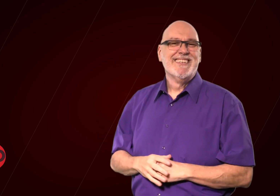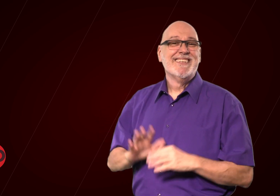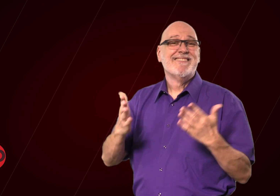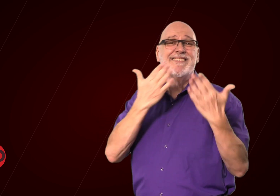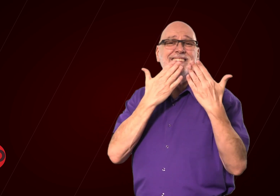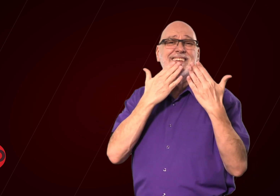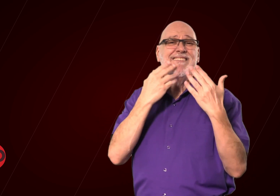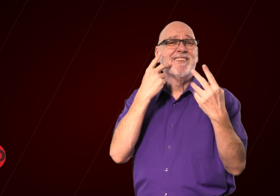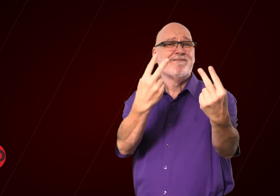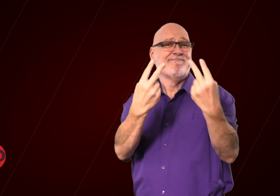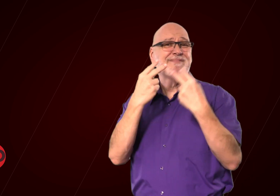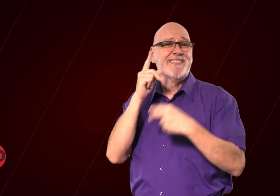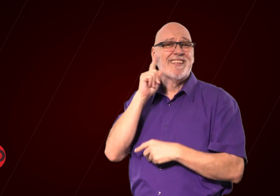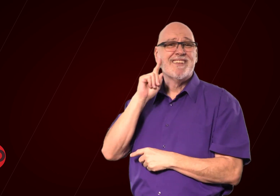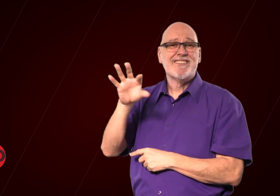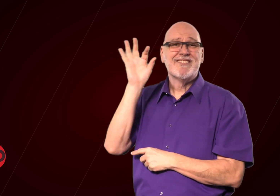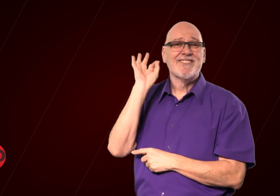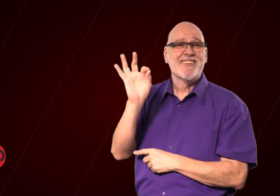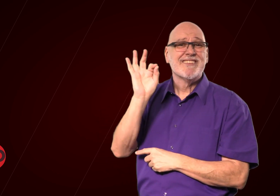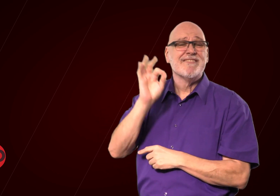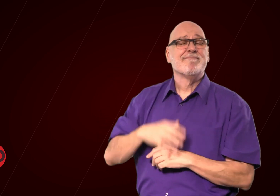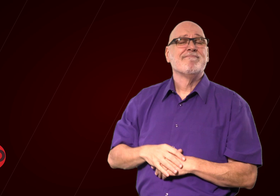Thank you for watching DeafDots.